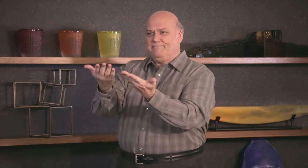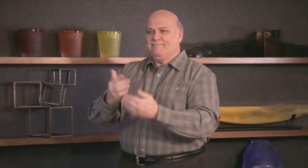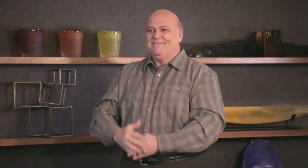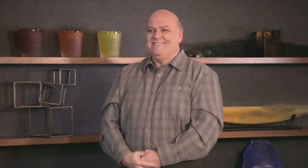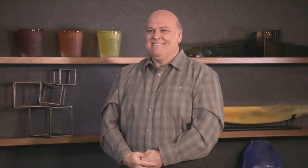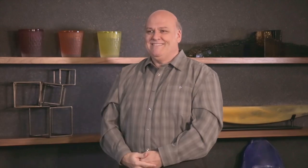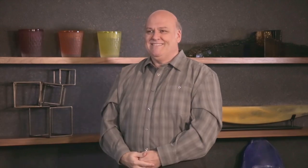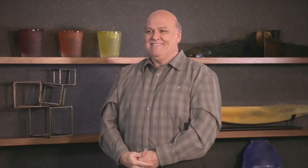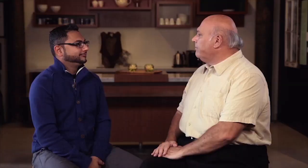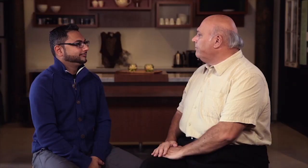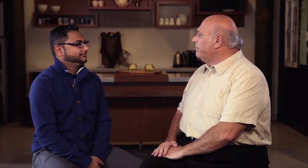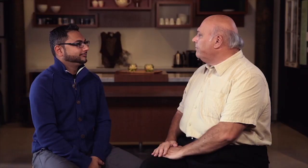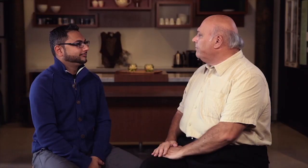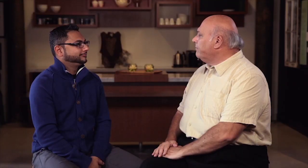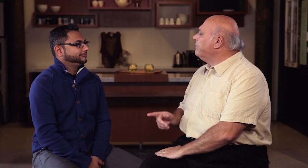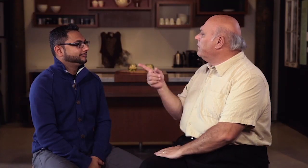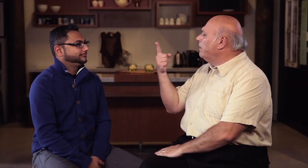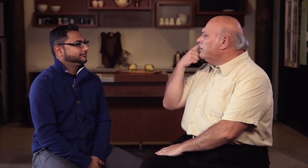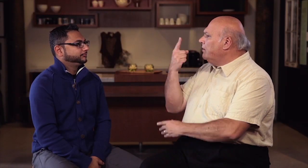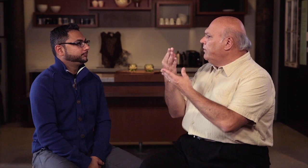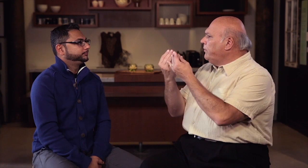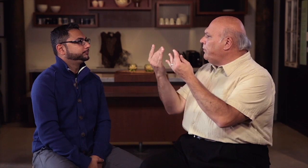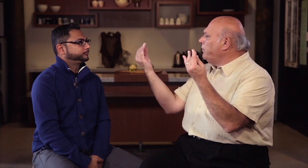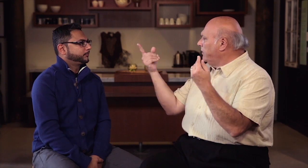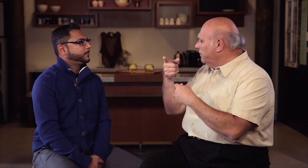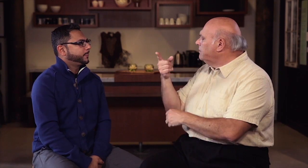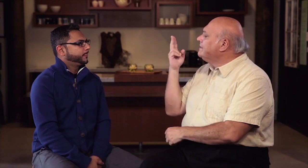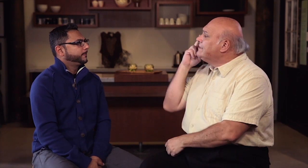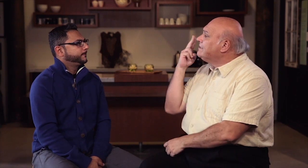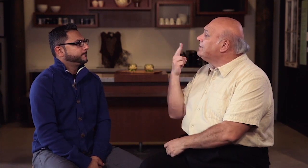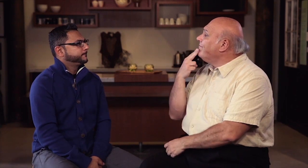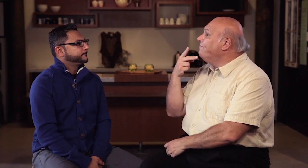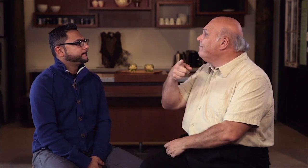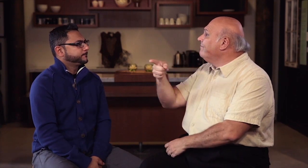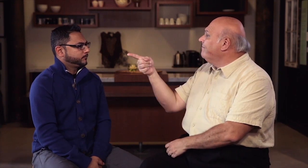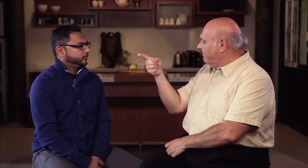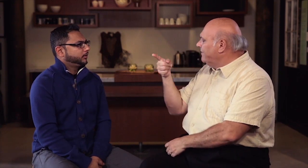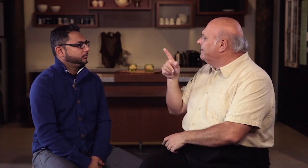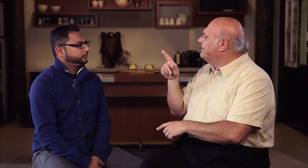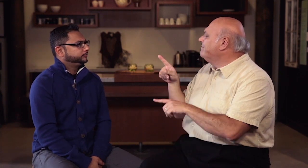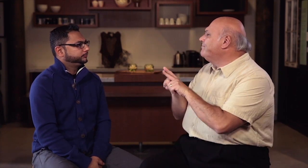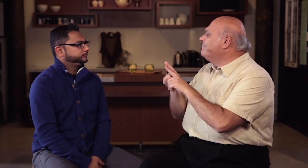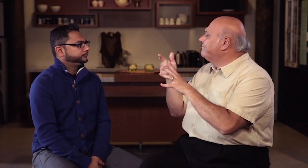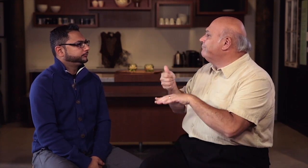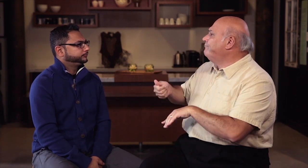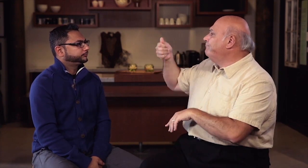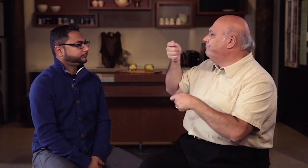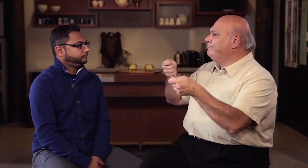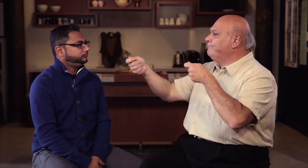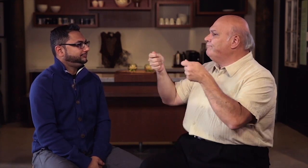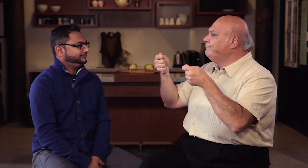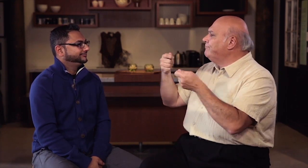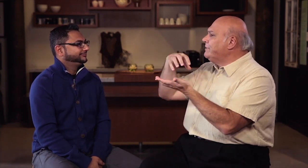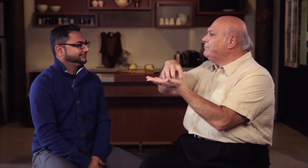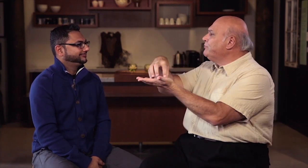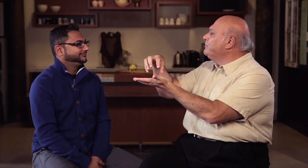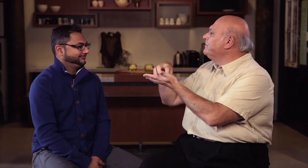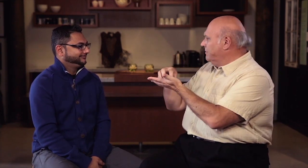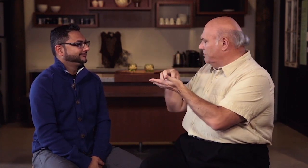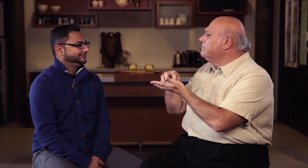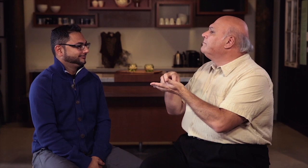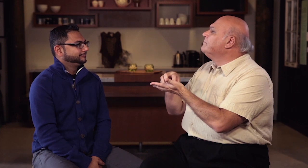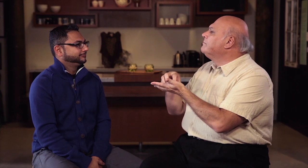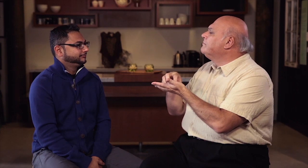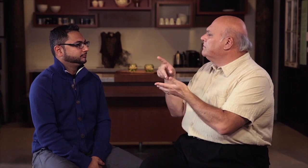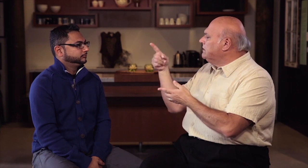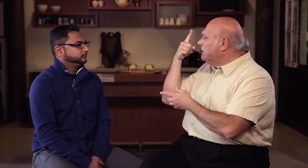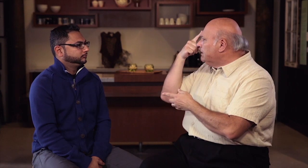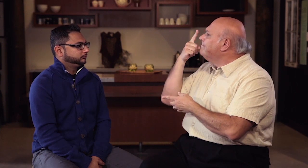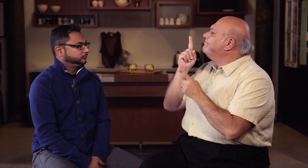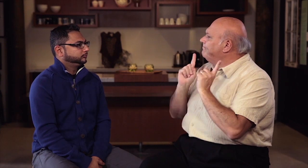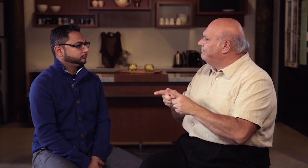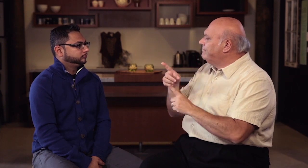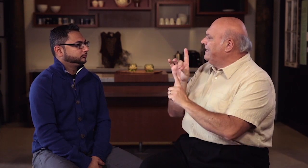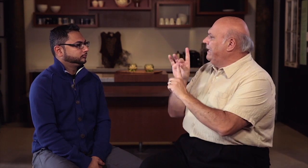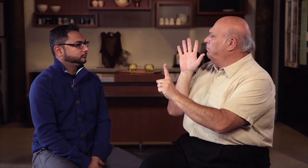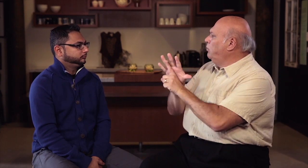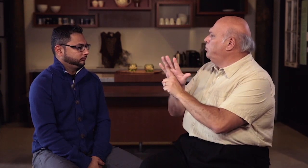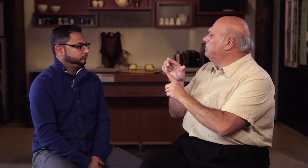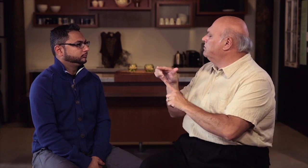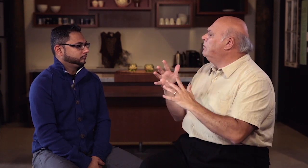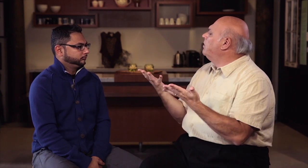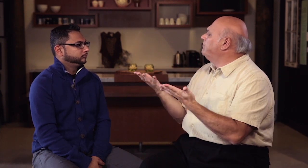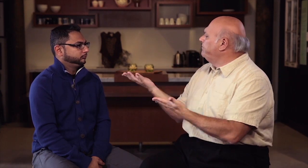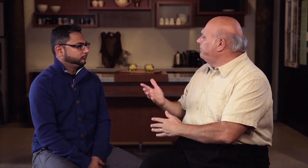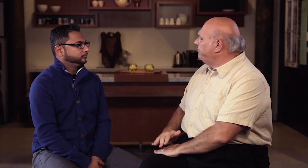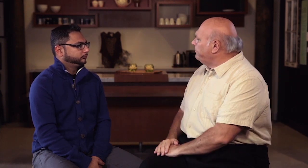I see everywhere Deaf people managing different activities like deaf clubs. Why is this important?